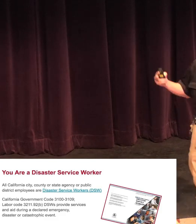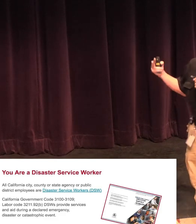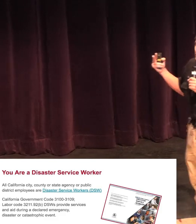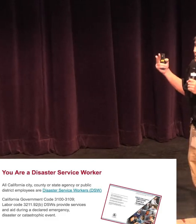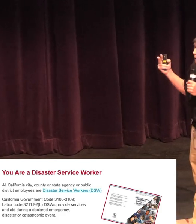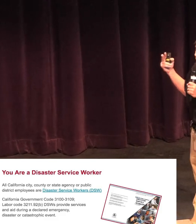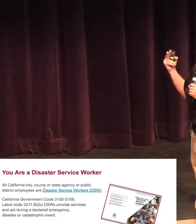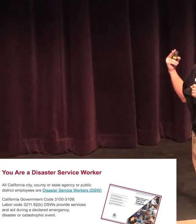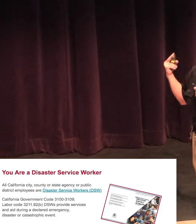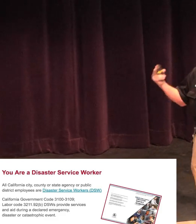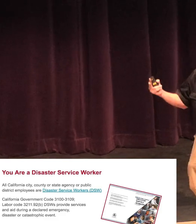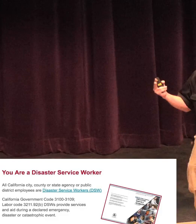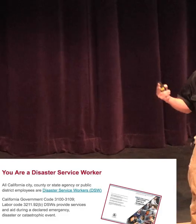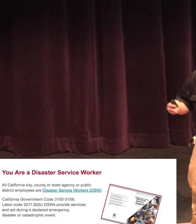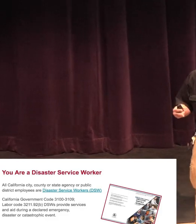would send out that we